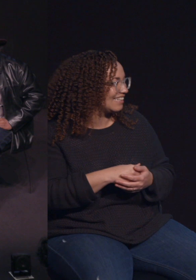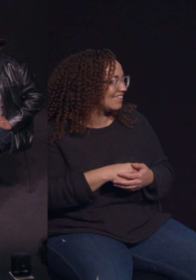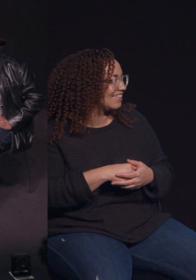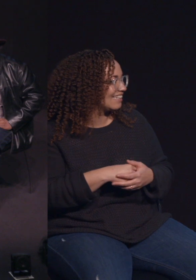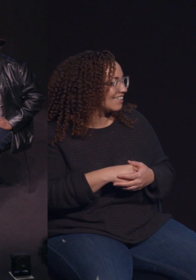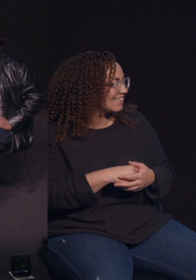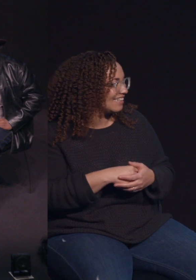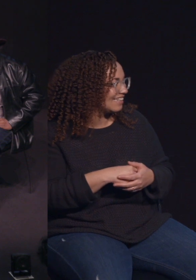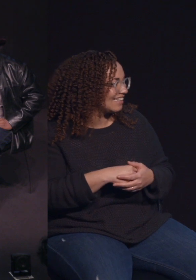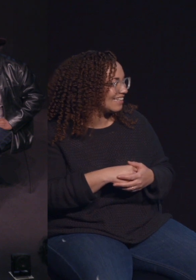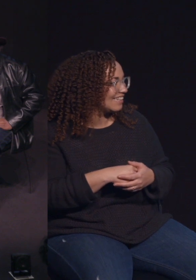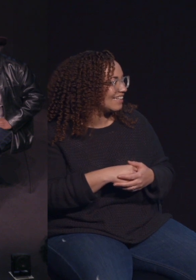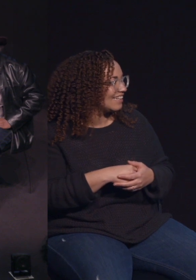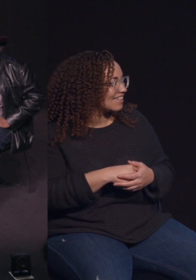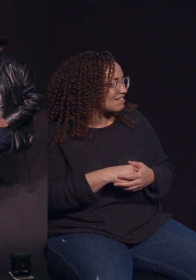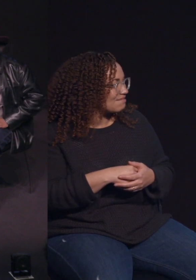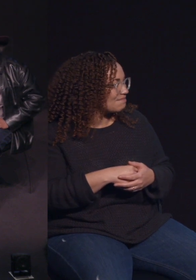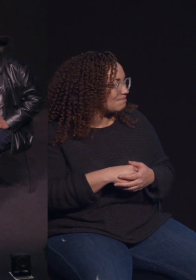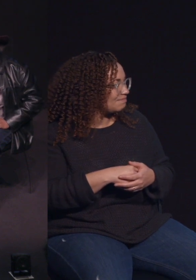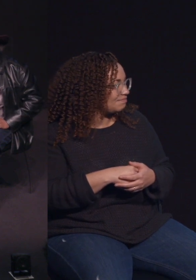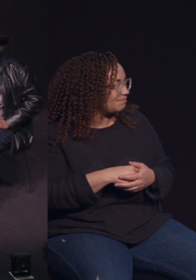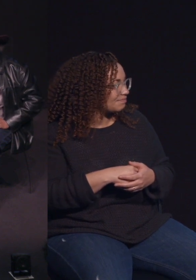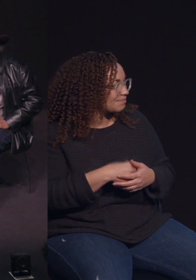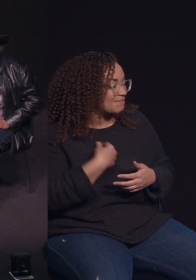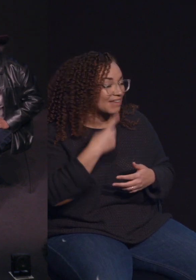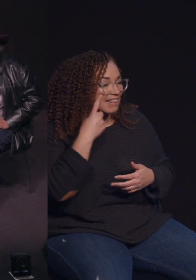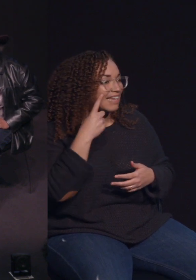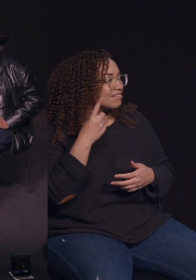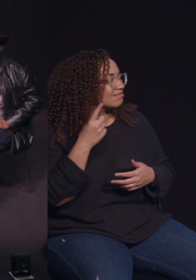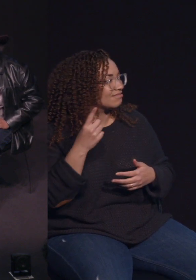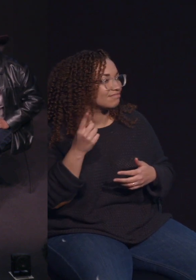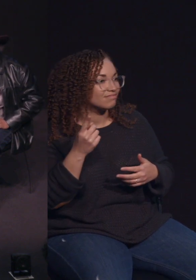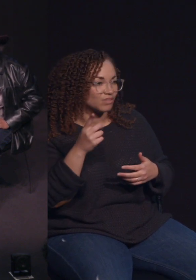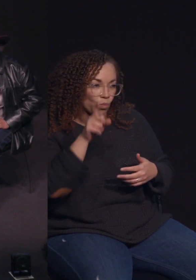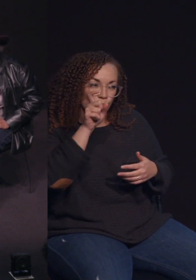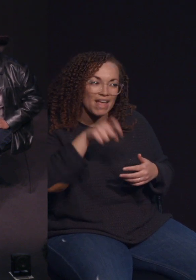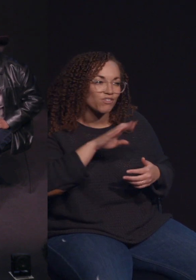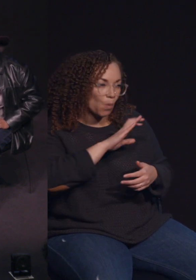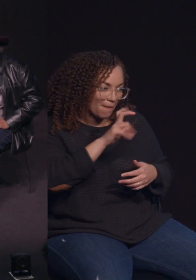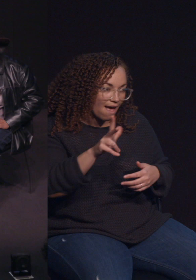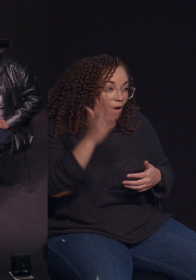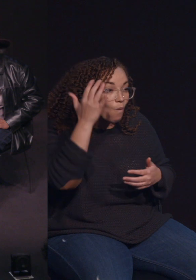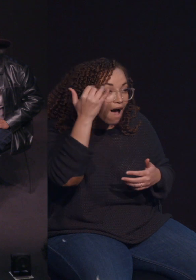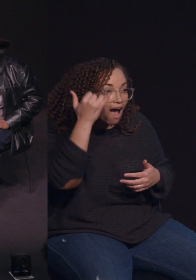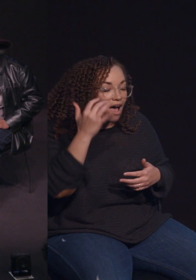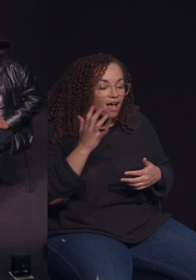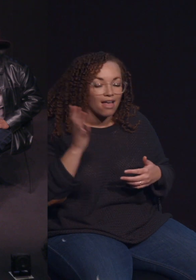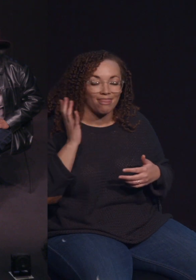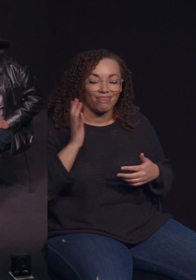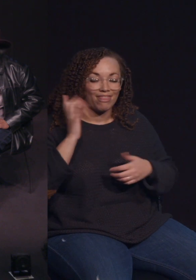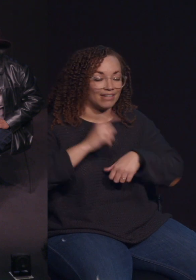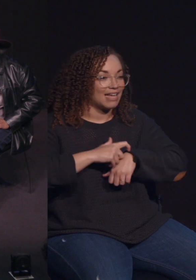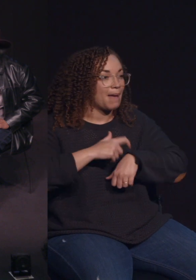I think to answer the first question too is that we have to go back 'cause that-- my great-grandfather